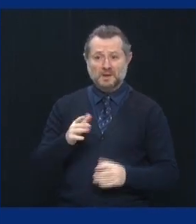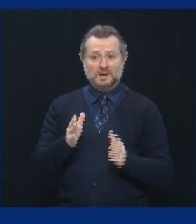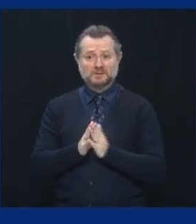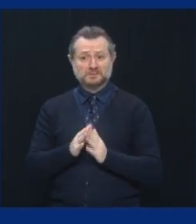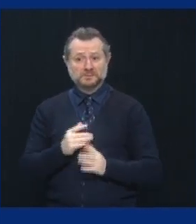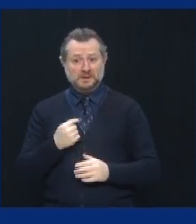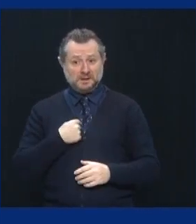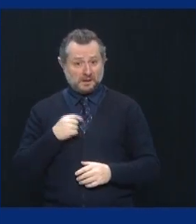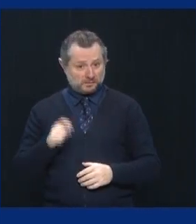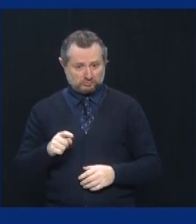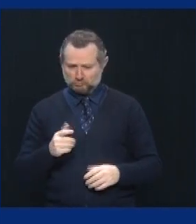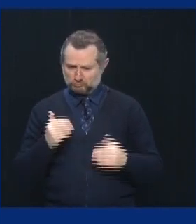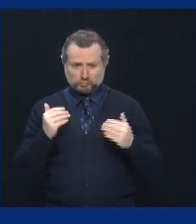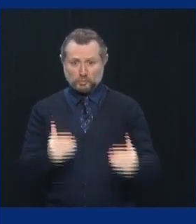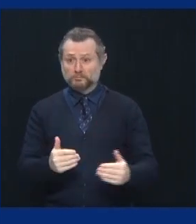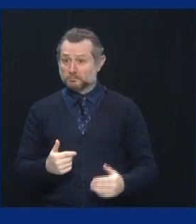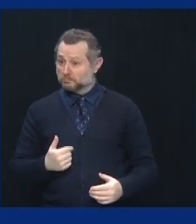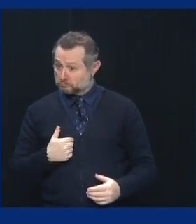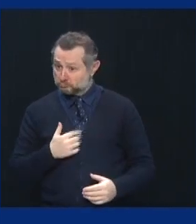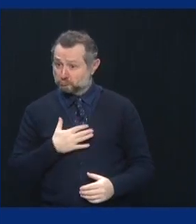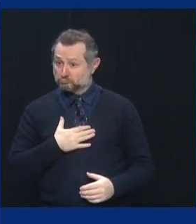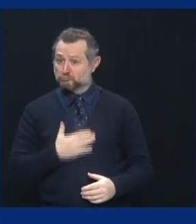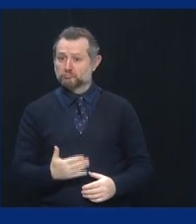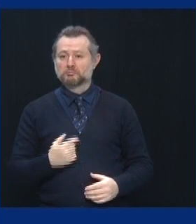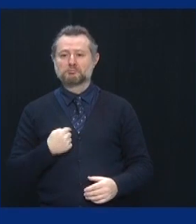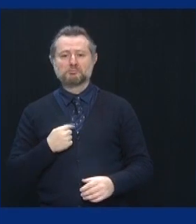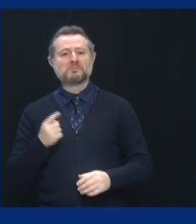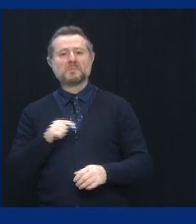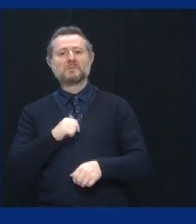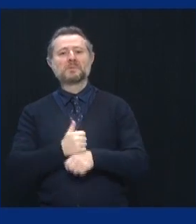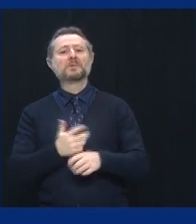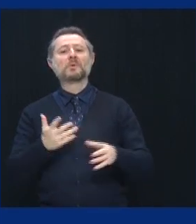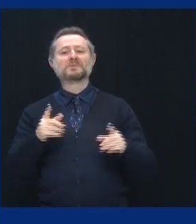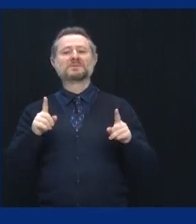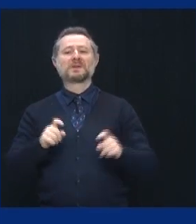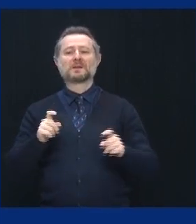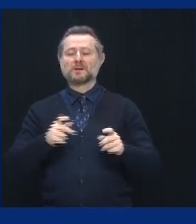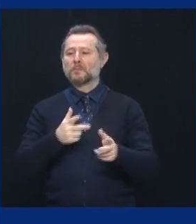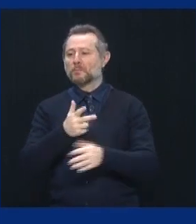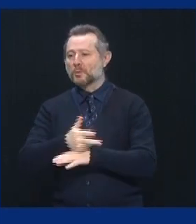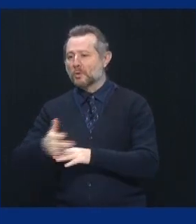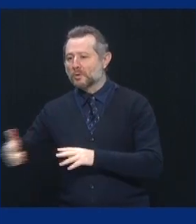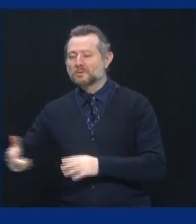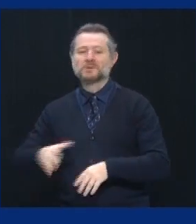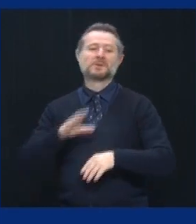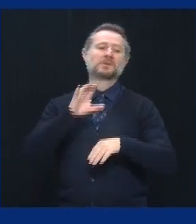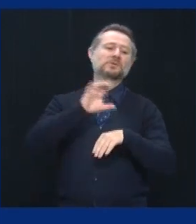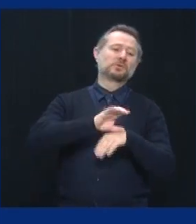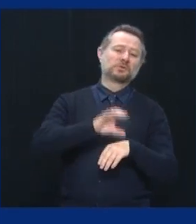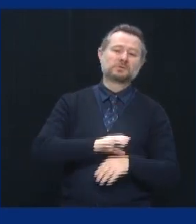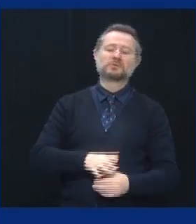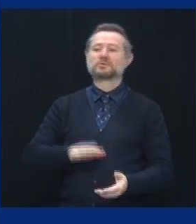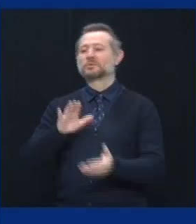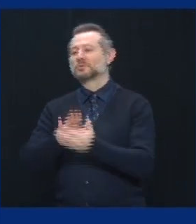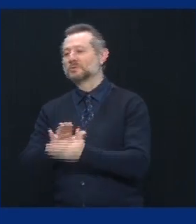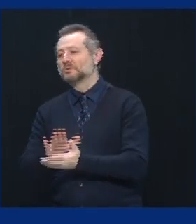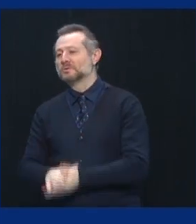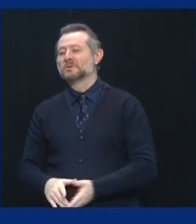ASKED US TO JOIN THE ARMY TO WHEREVER WE'VE BEEN ASKED TO GO.